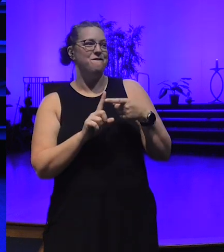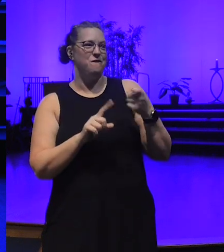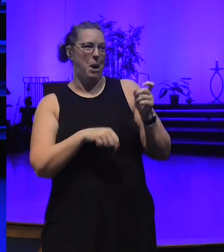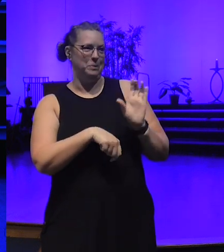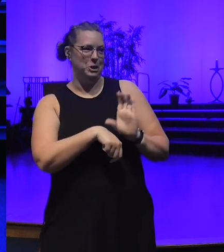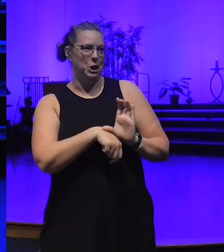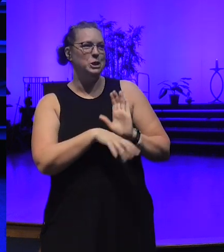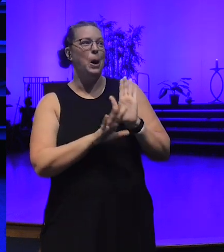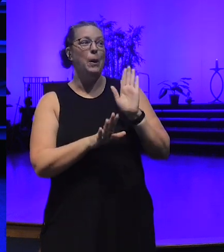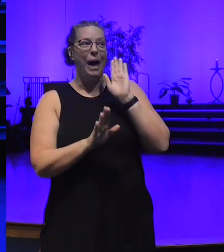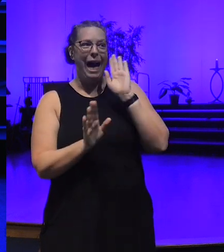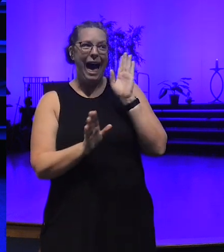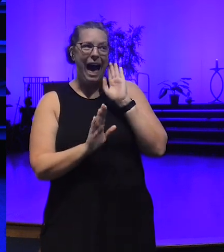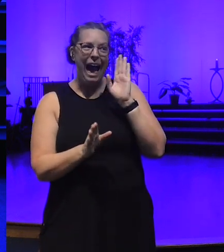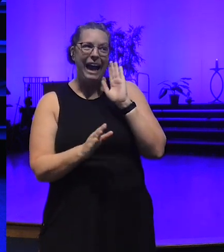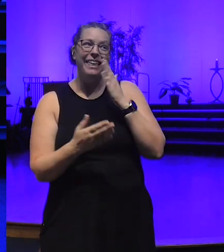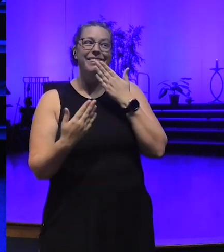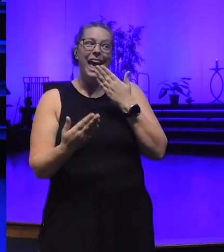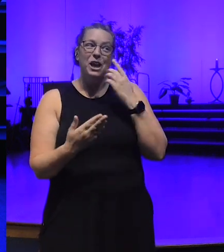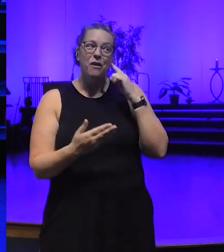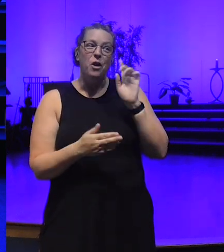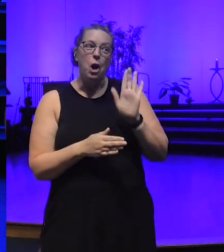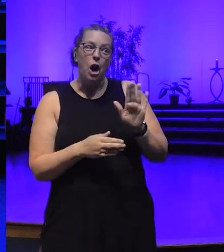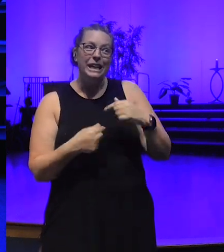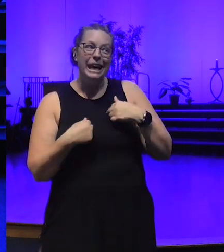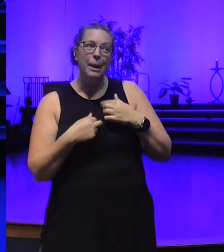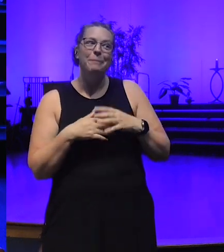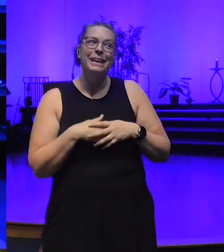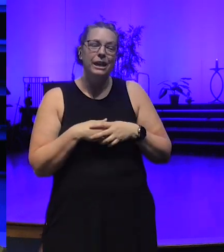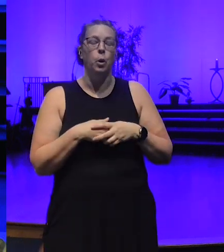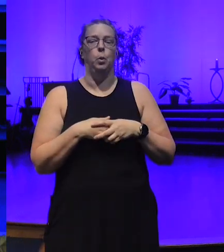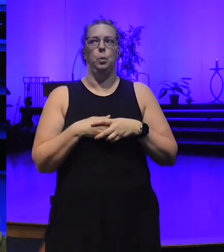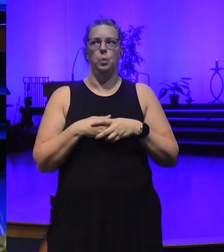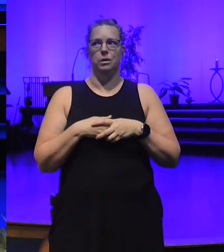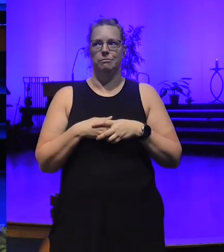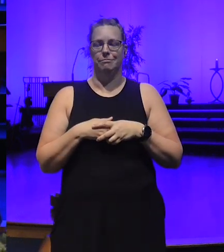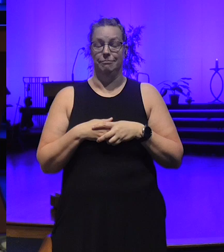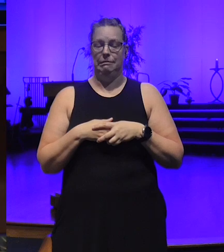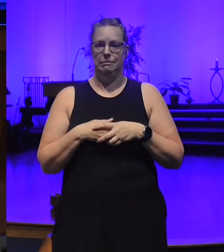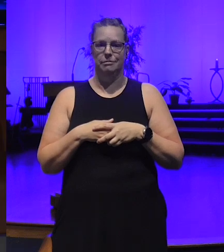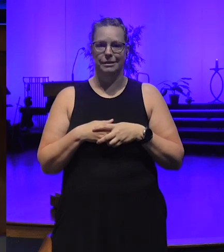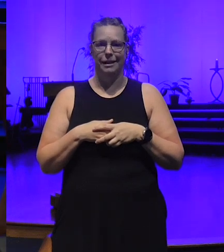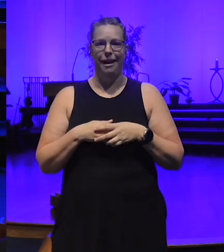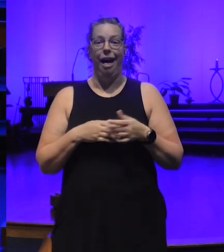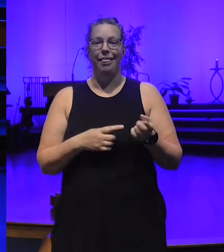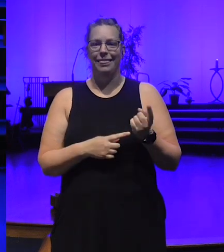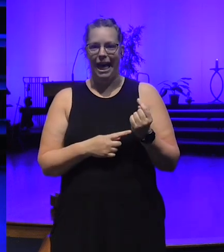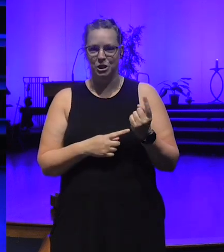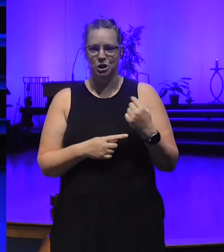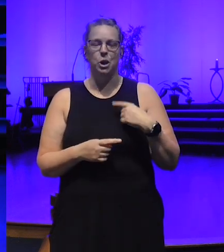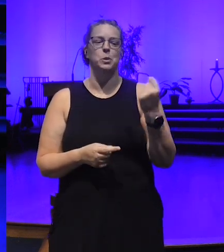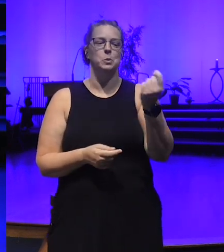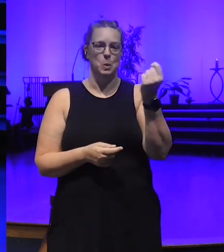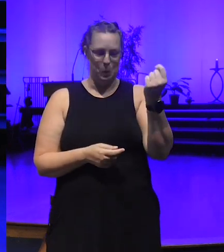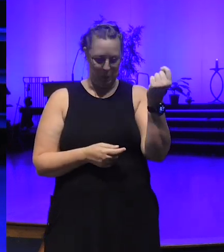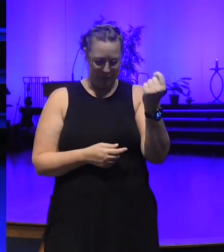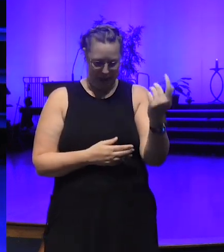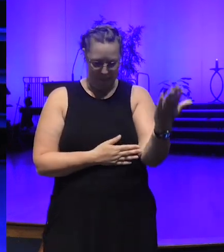Josh thank you for honking at me last year it's uh Tuesday morning and I'm driving my daughter